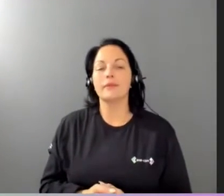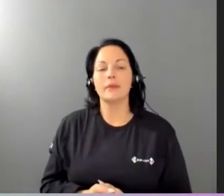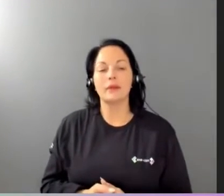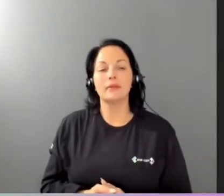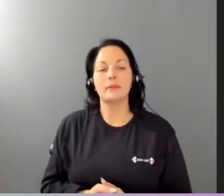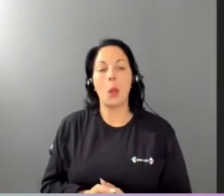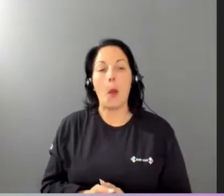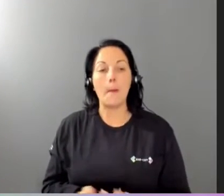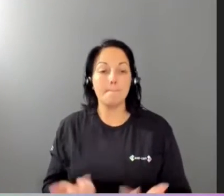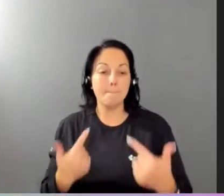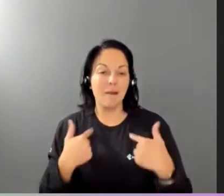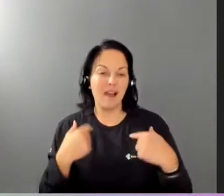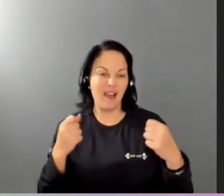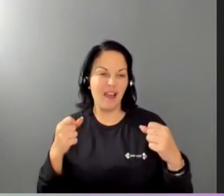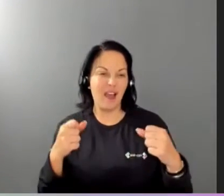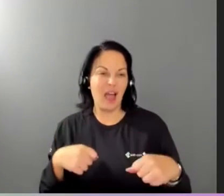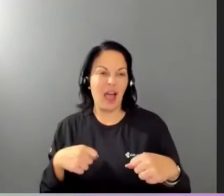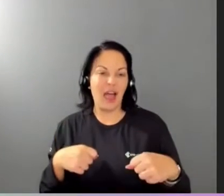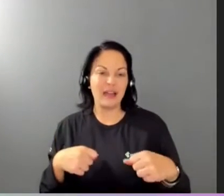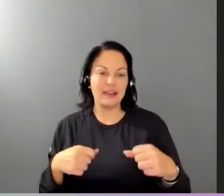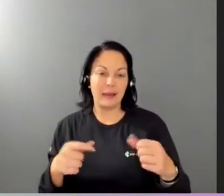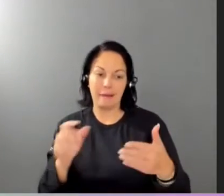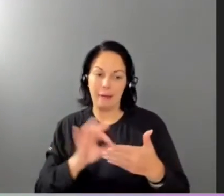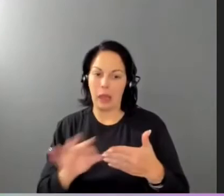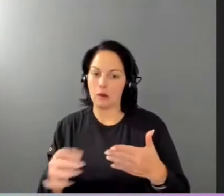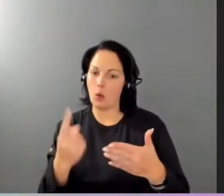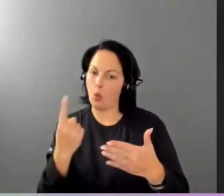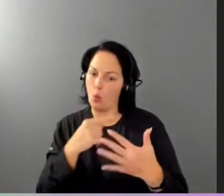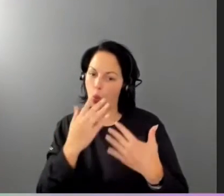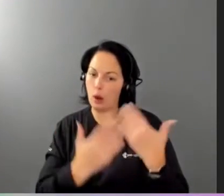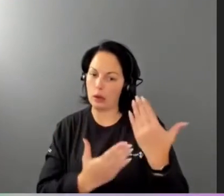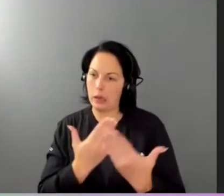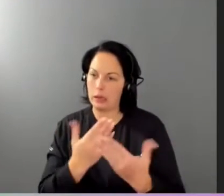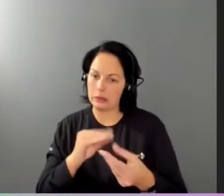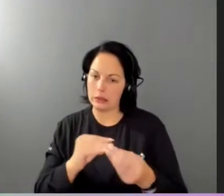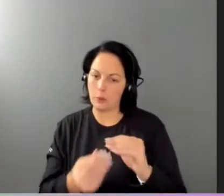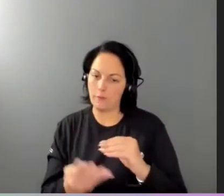tools that I've created, five is today, unattainable, it's world class. Its future, forward looking, for sure. I